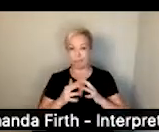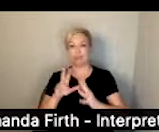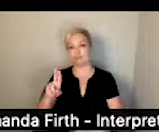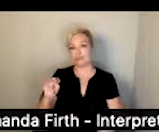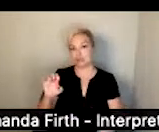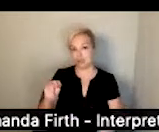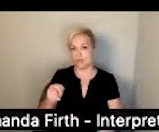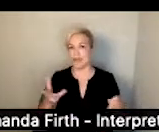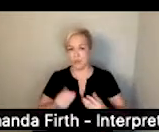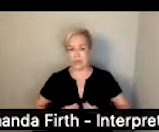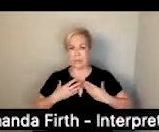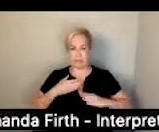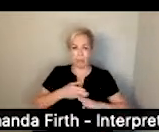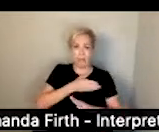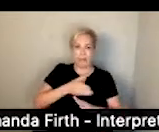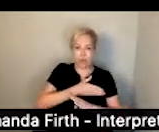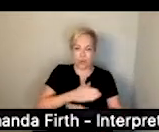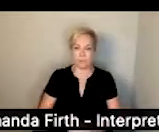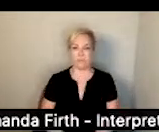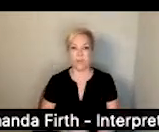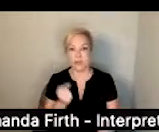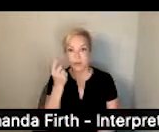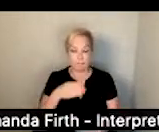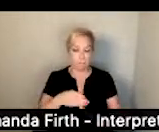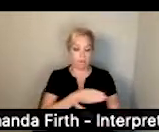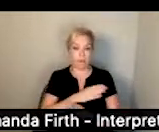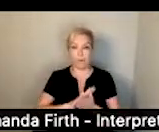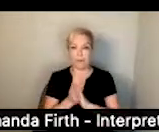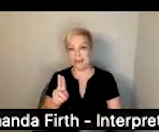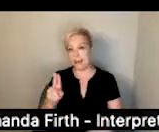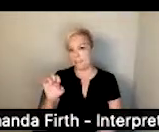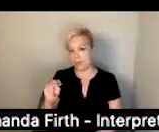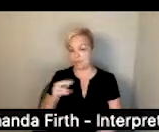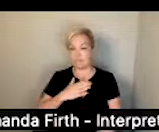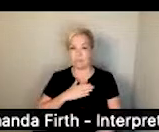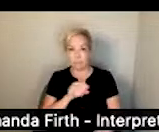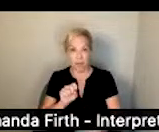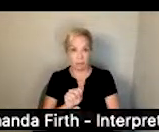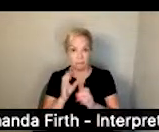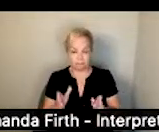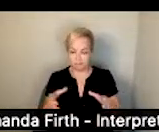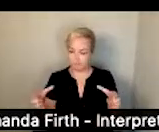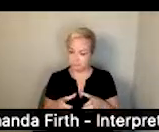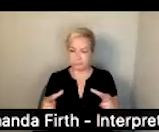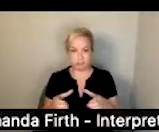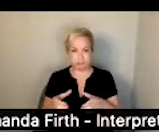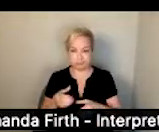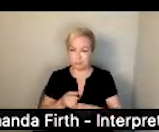And I want to note that even before we made the decision to unionize, my co-workers and I met together regularly to discuss the changes we wanted to see at the Museum,